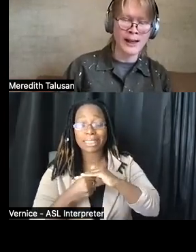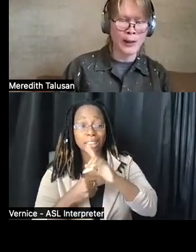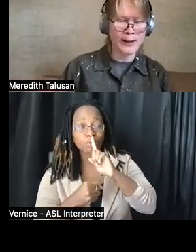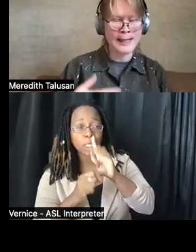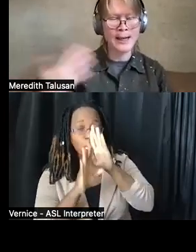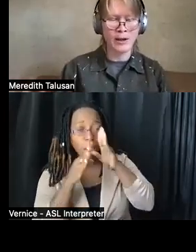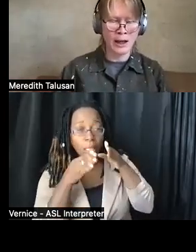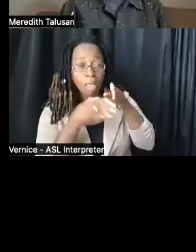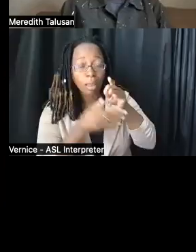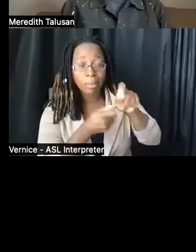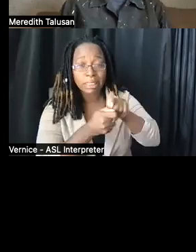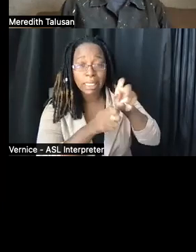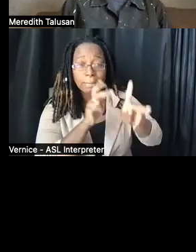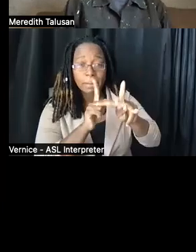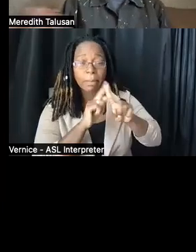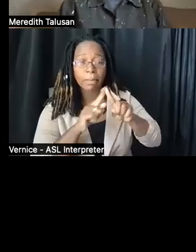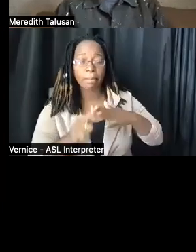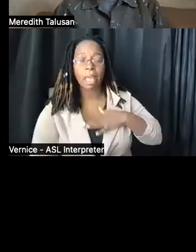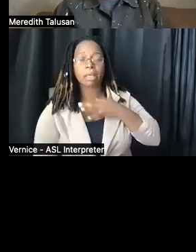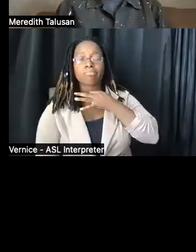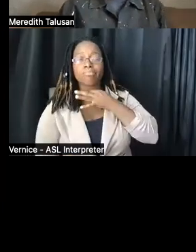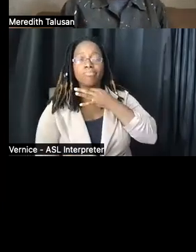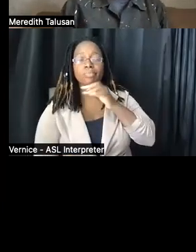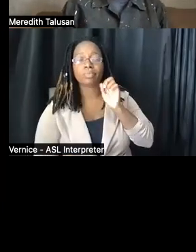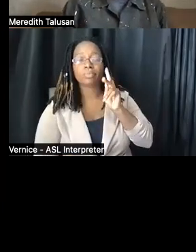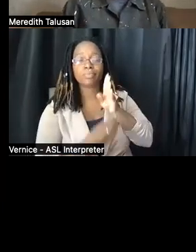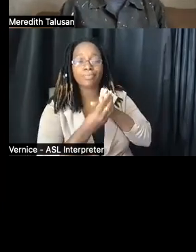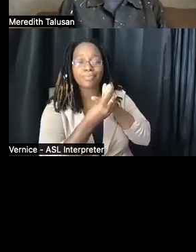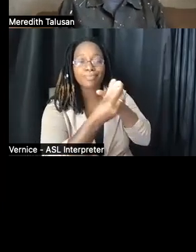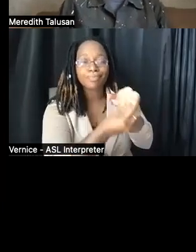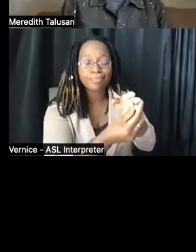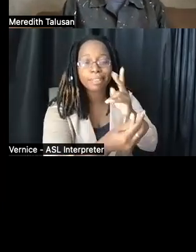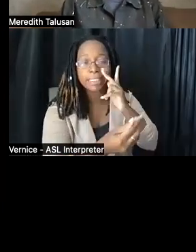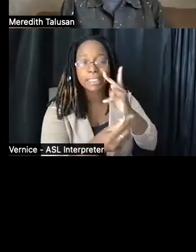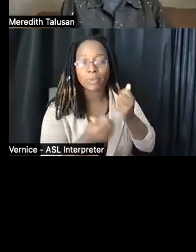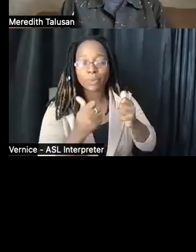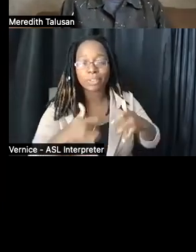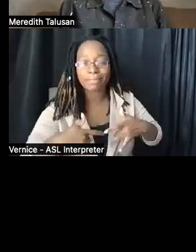I do not put pressure on myself to target specific people, but allow my national -- natural